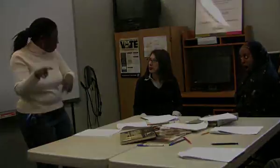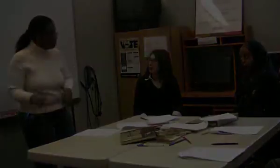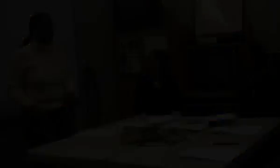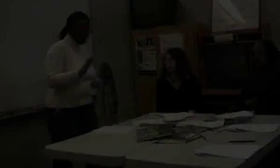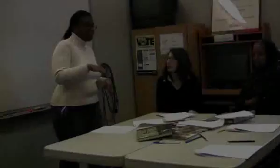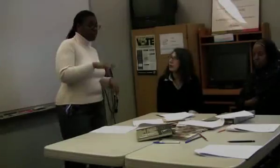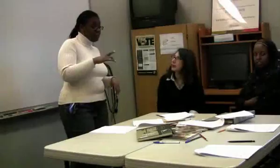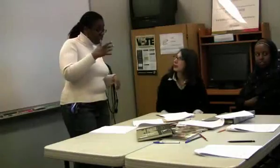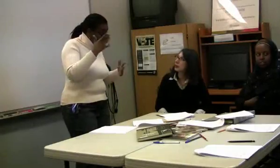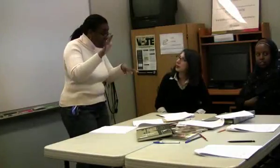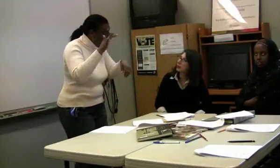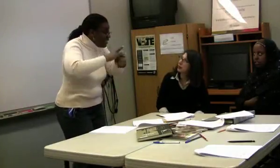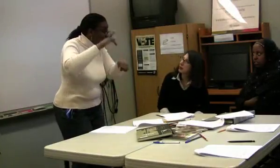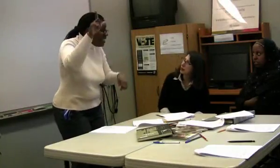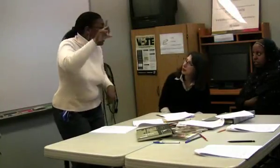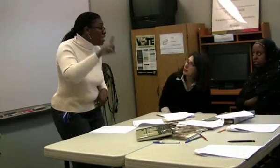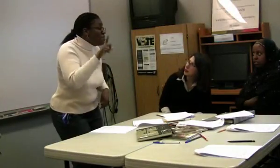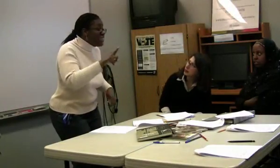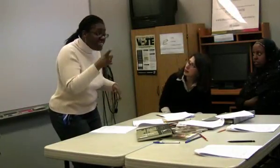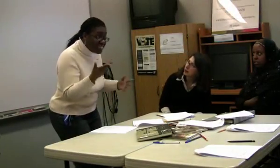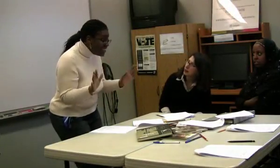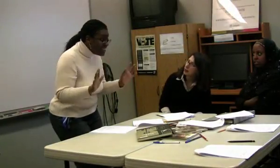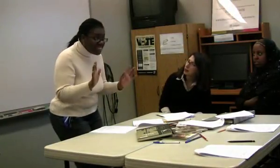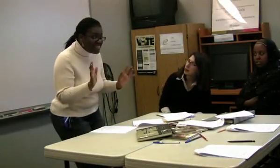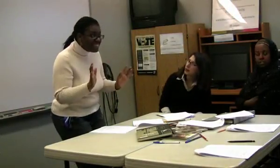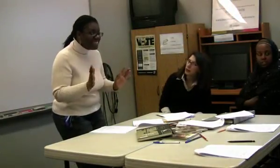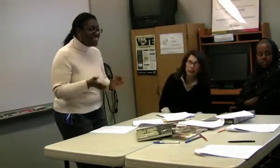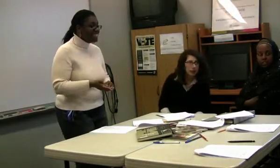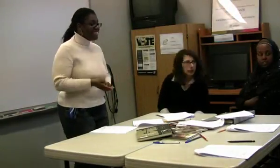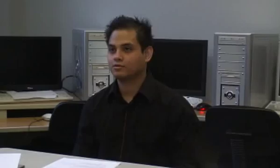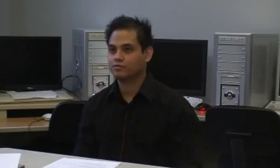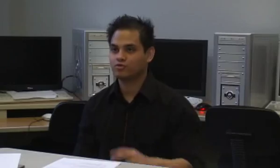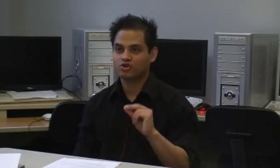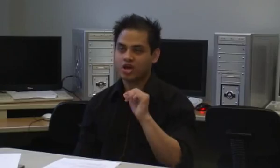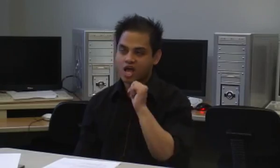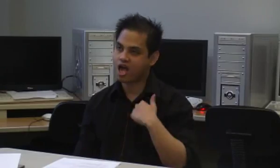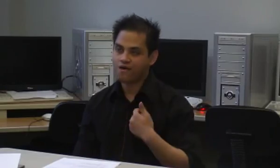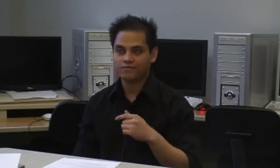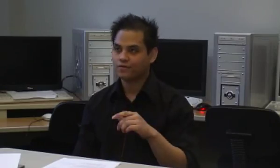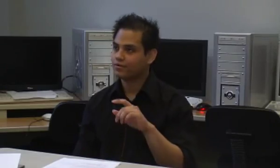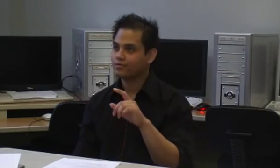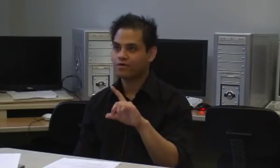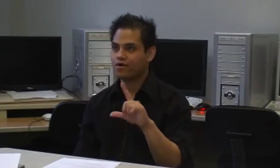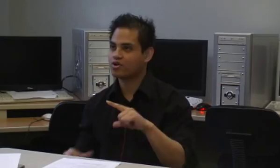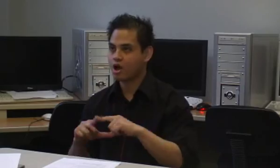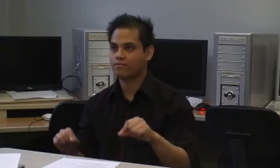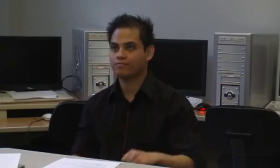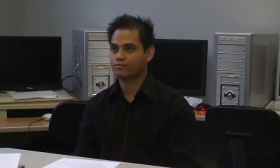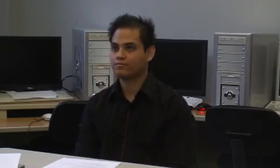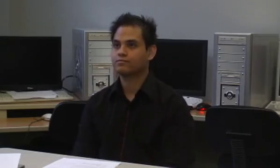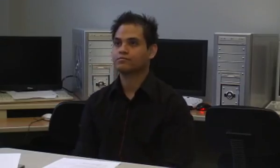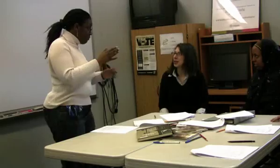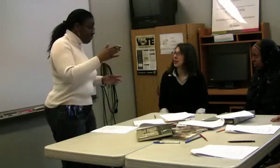Sam, have you ever been to the library? No, I do not have a library card.